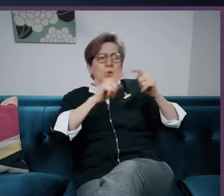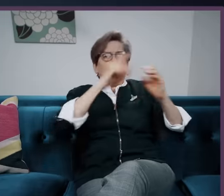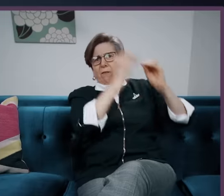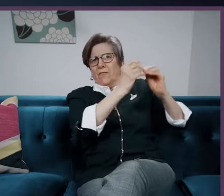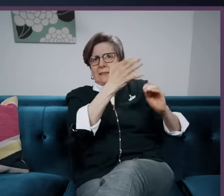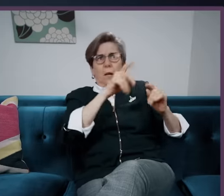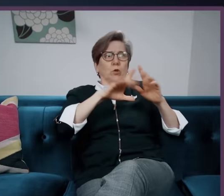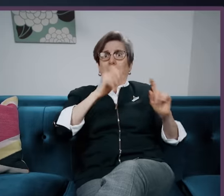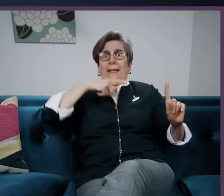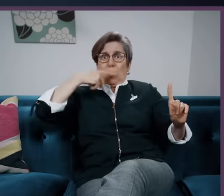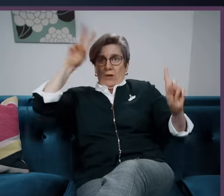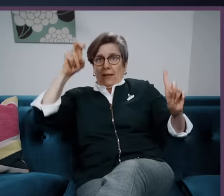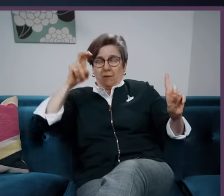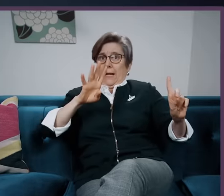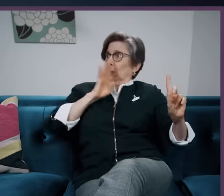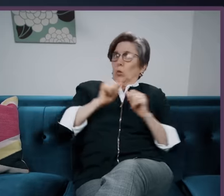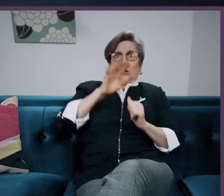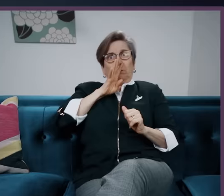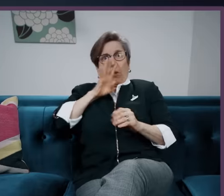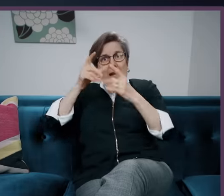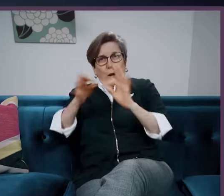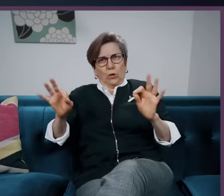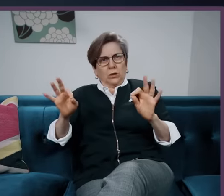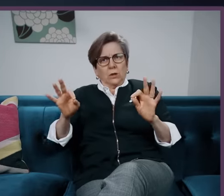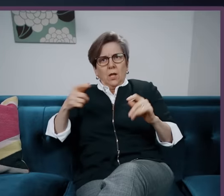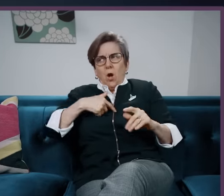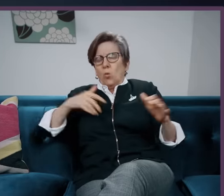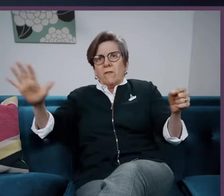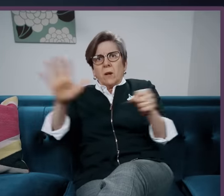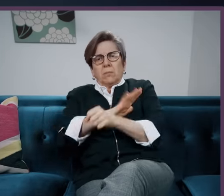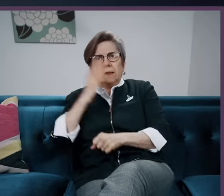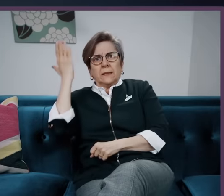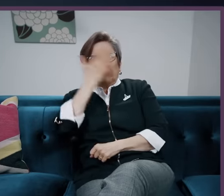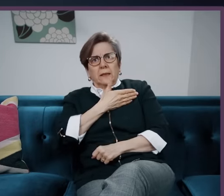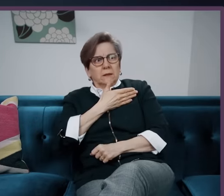by putting technologies on them and trying to fix them so that they'll be hearing and be able to access spoken language